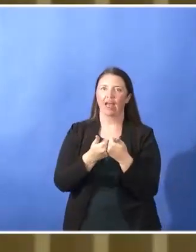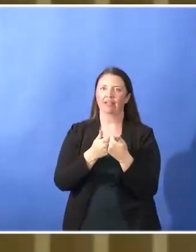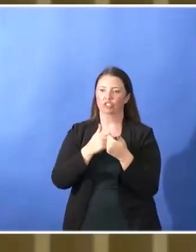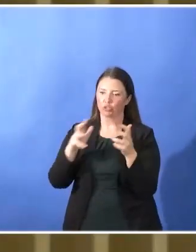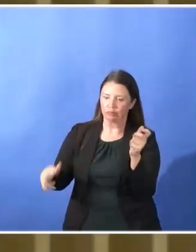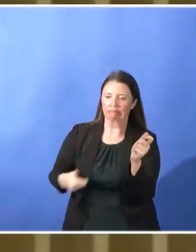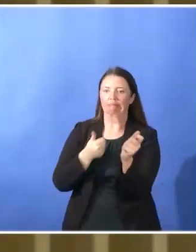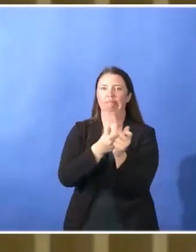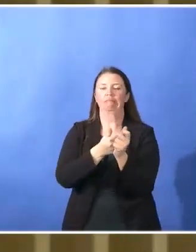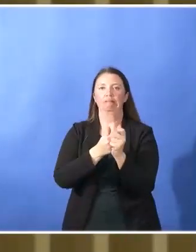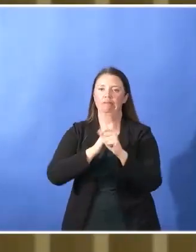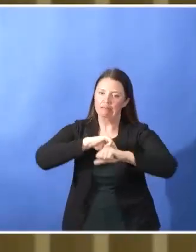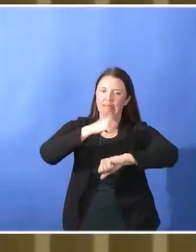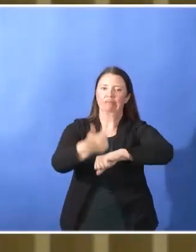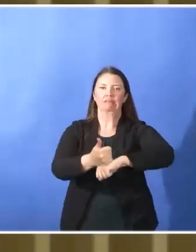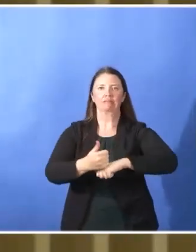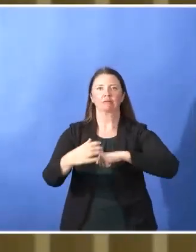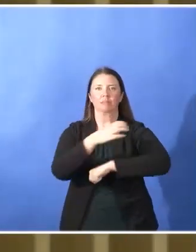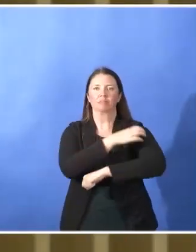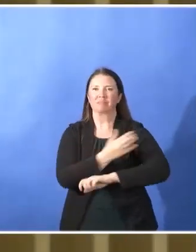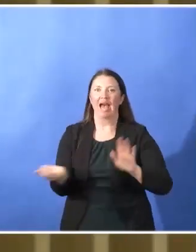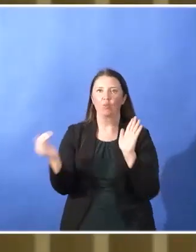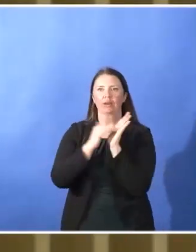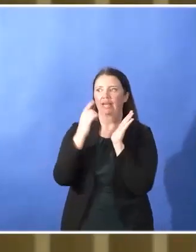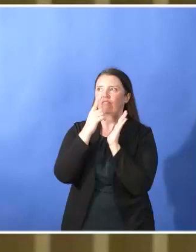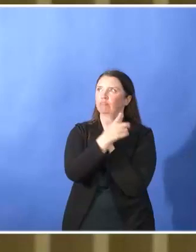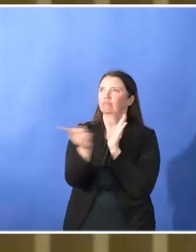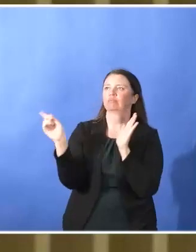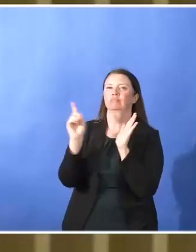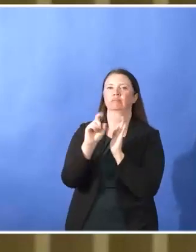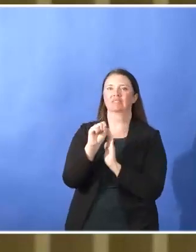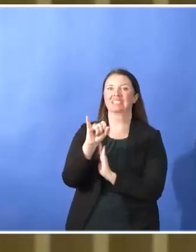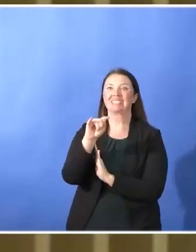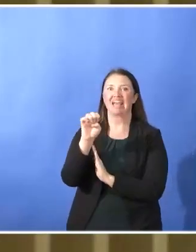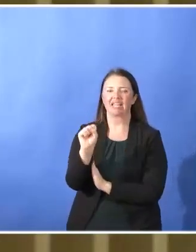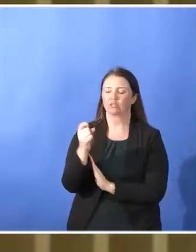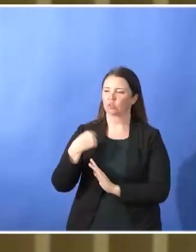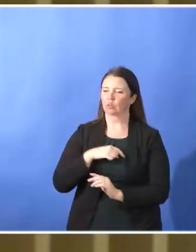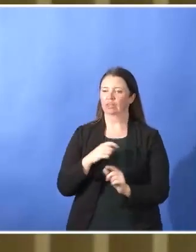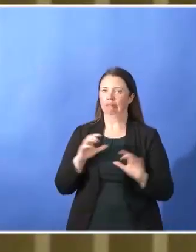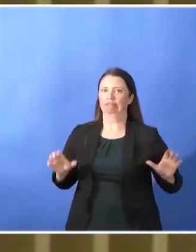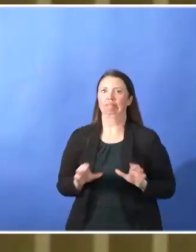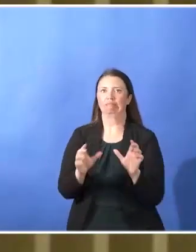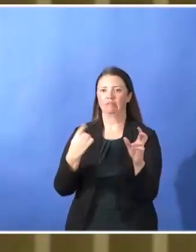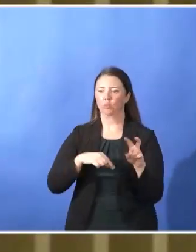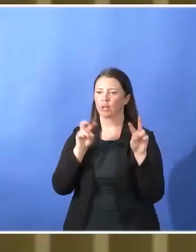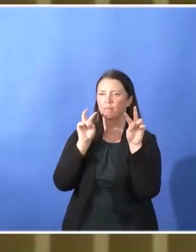SITUATION. THE CHAIR HAS A TEAM ON THIS.